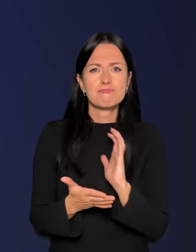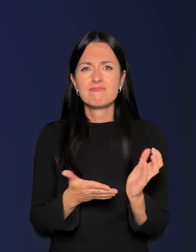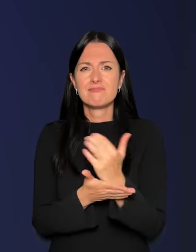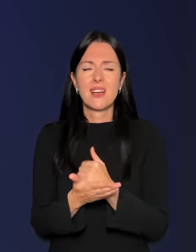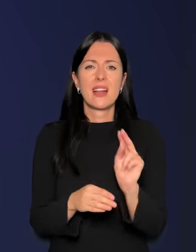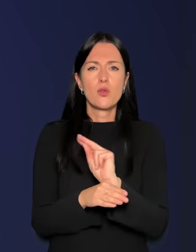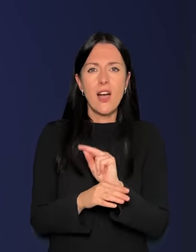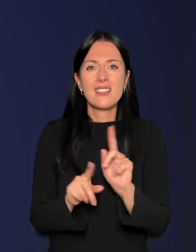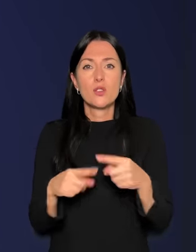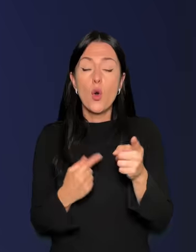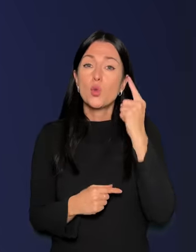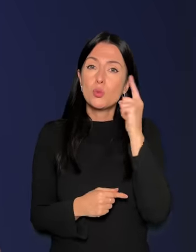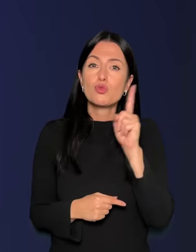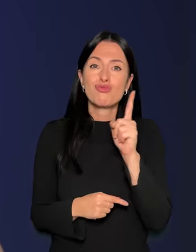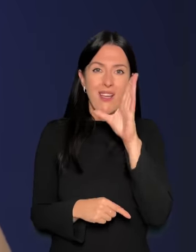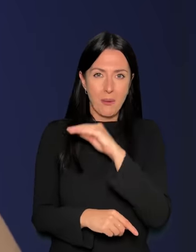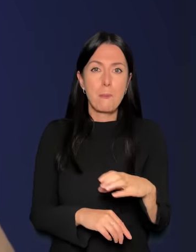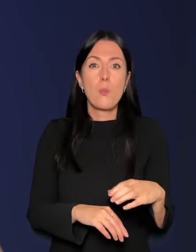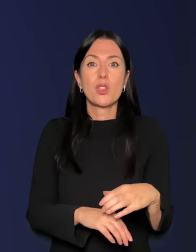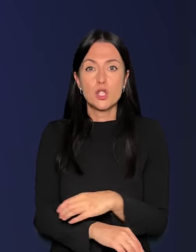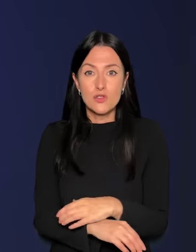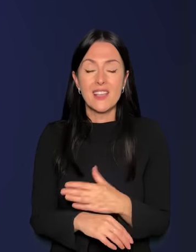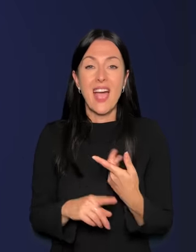for my treatment, recovery, and they thought it was for prosthetics.